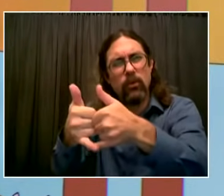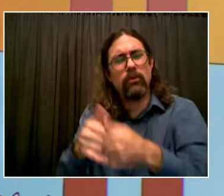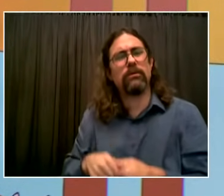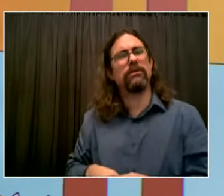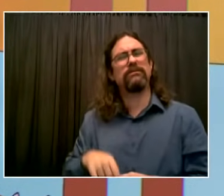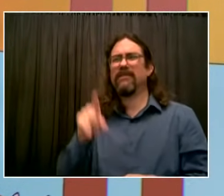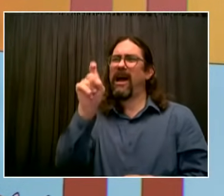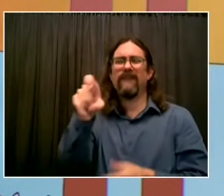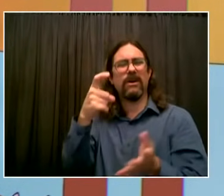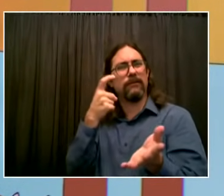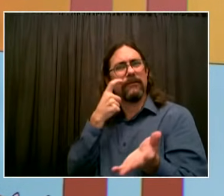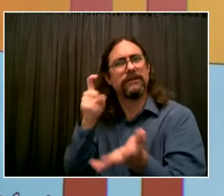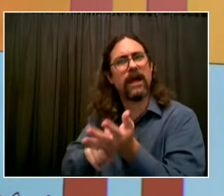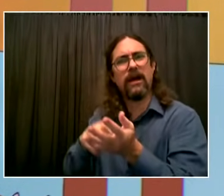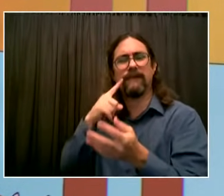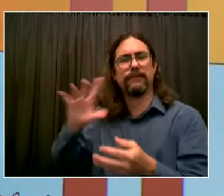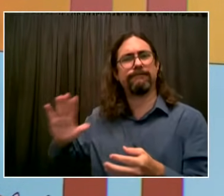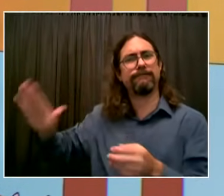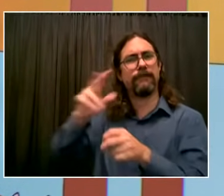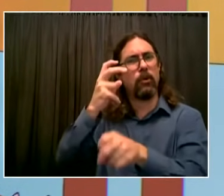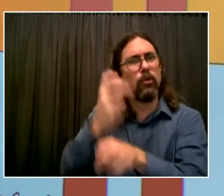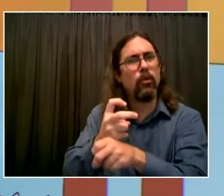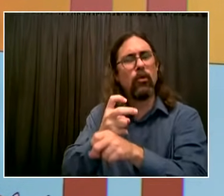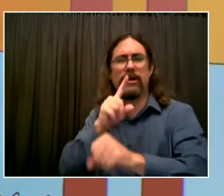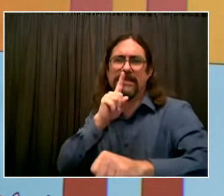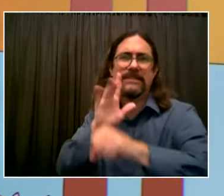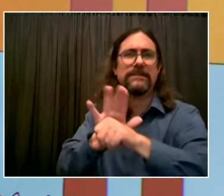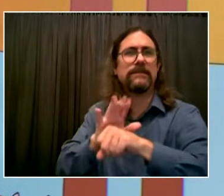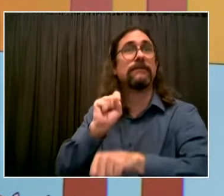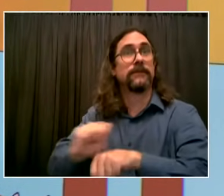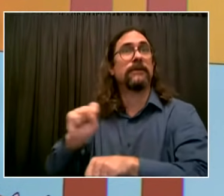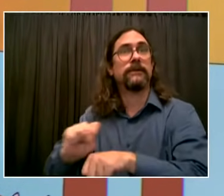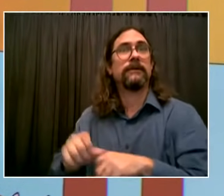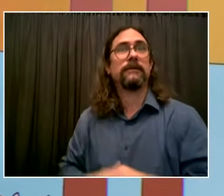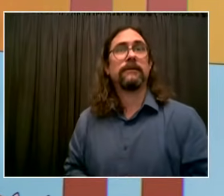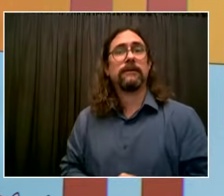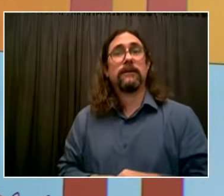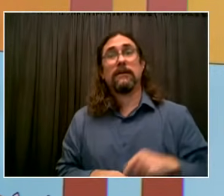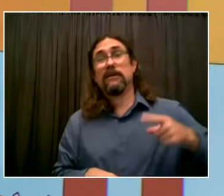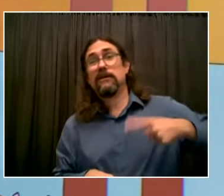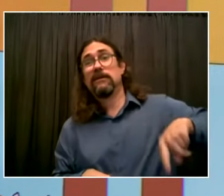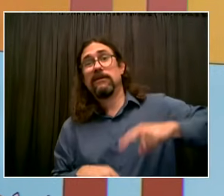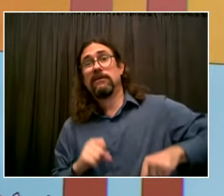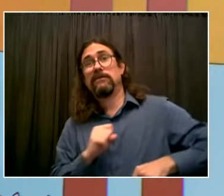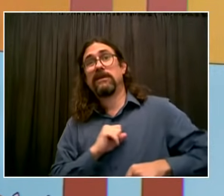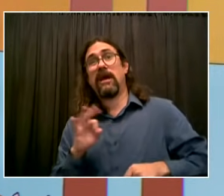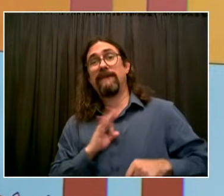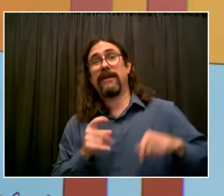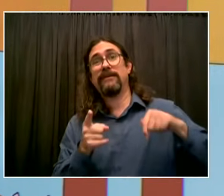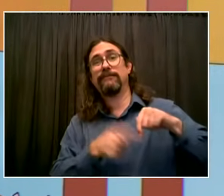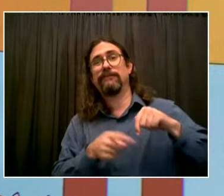APPRECIATED. WE'RE GOING TO DO THAT WITH REAL INCENTIVES. TO THE OFFICERS